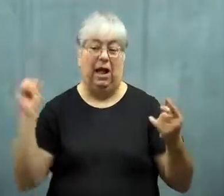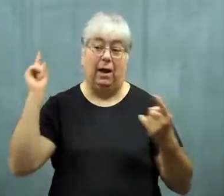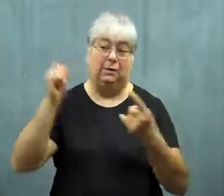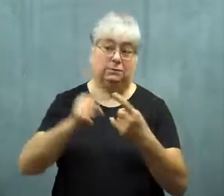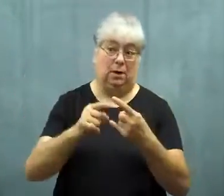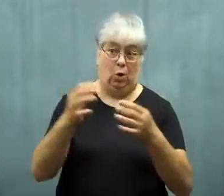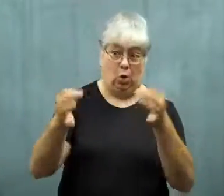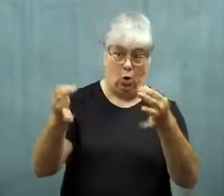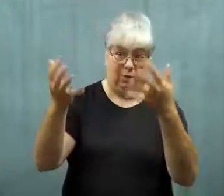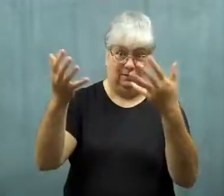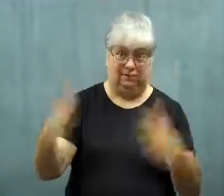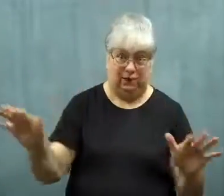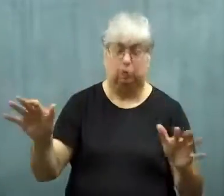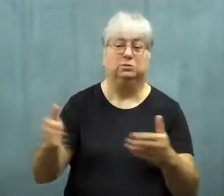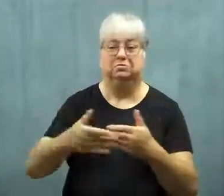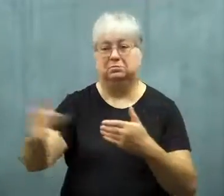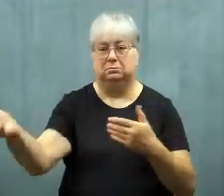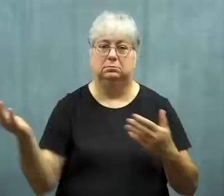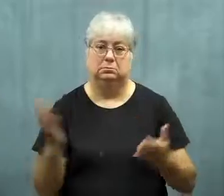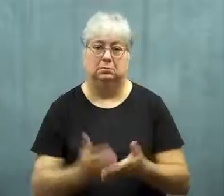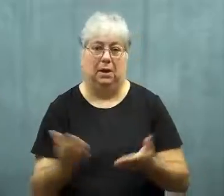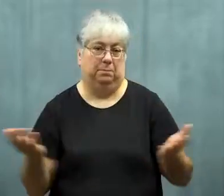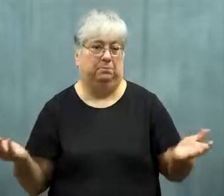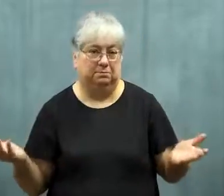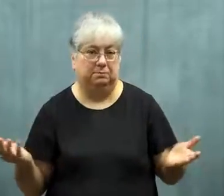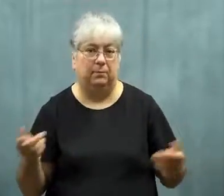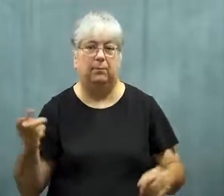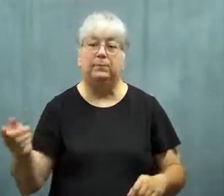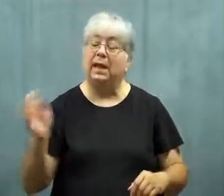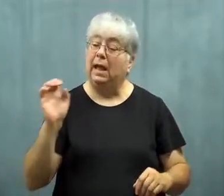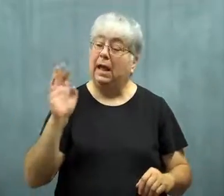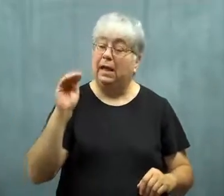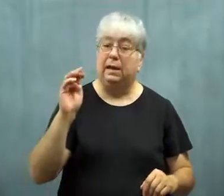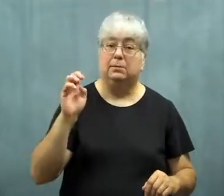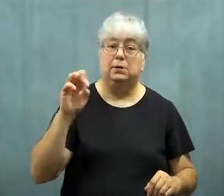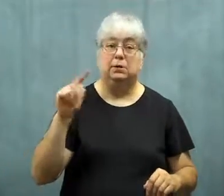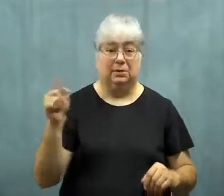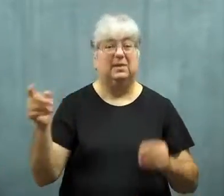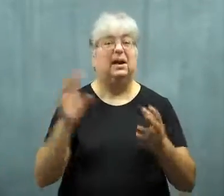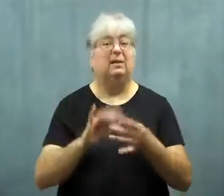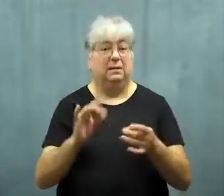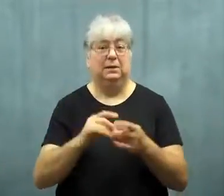until the criminal proceedings are completed.